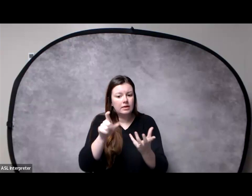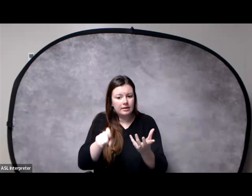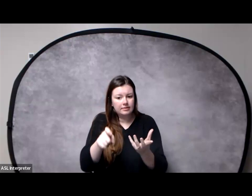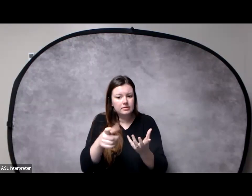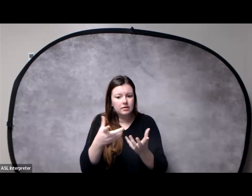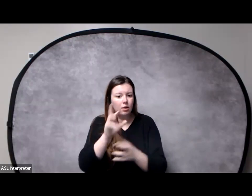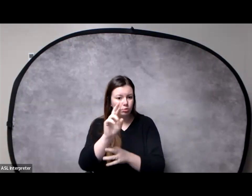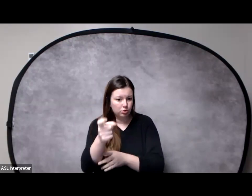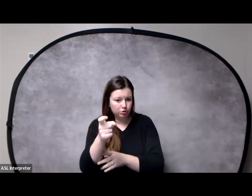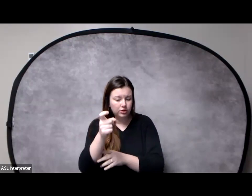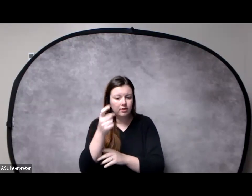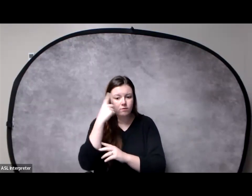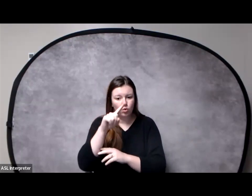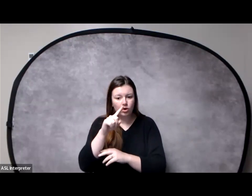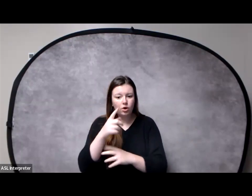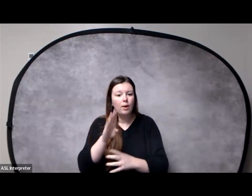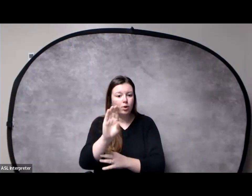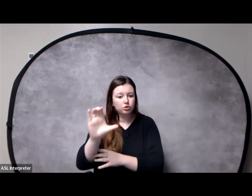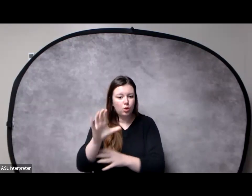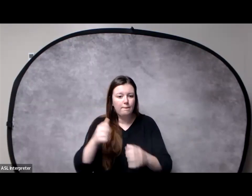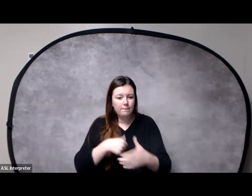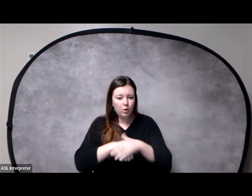a provider who would typically provide that treatment.